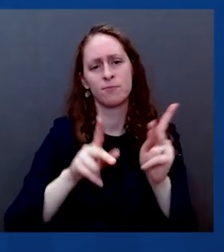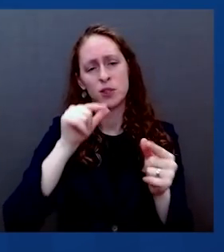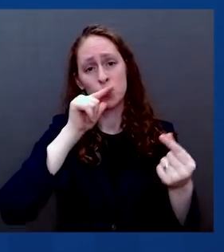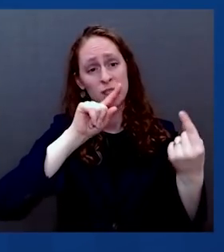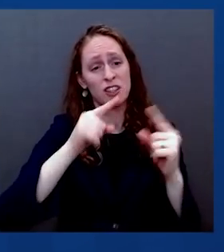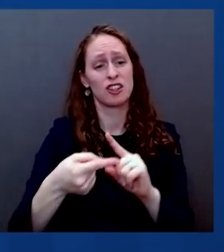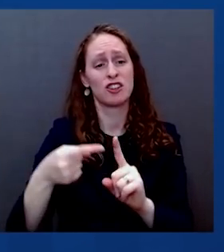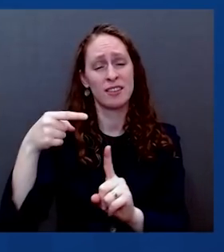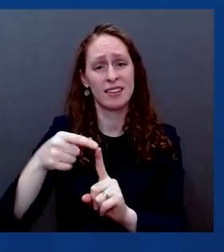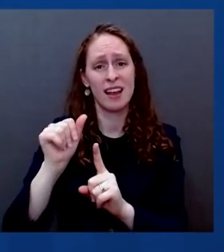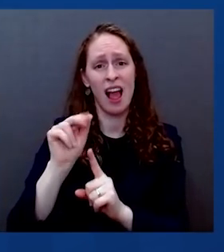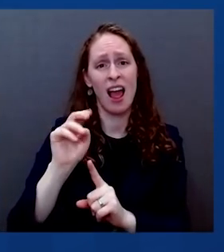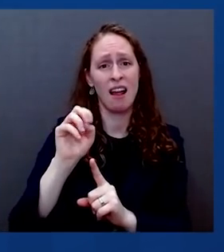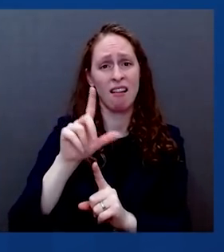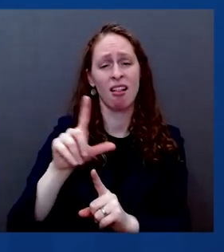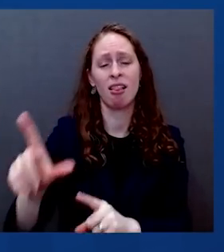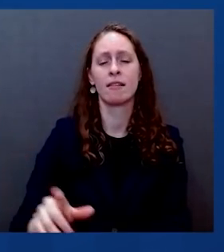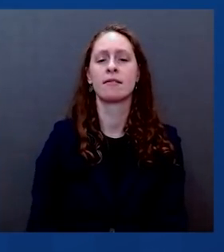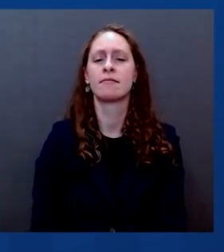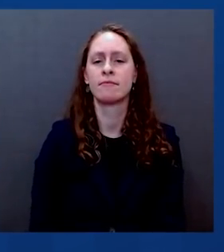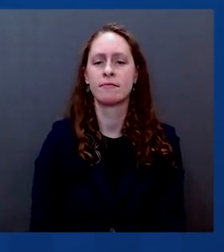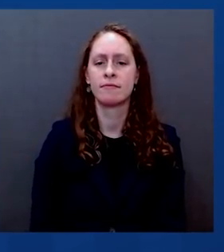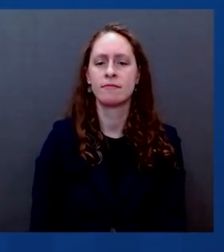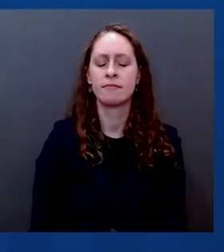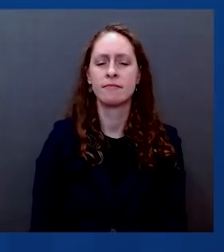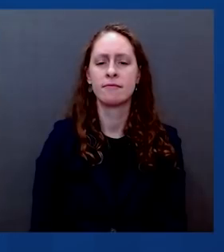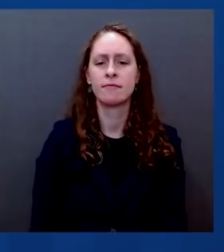Her face was badly swollen. She could hardly talk.